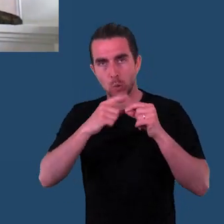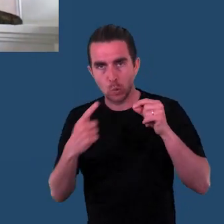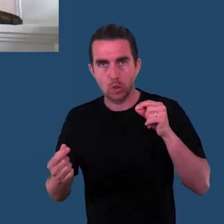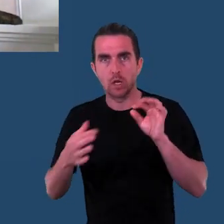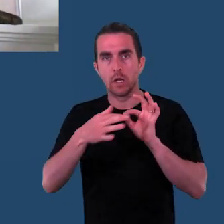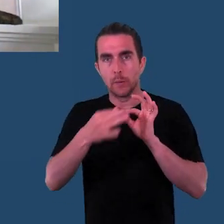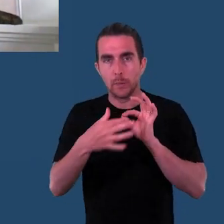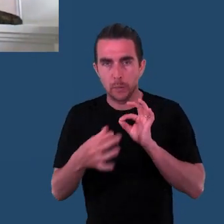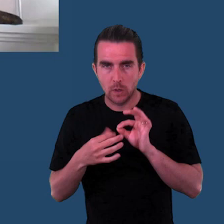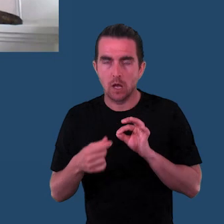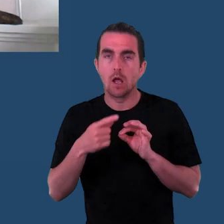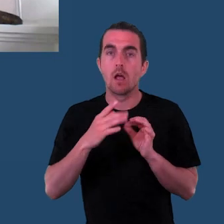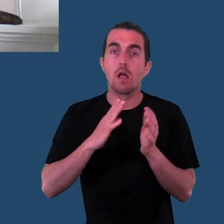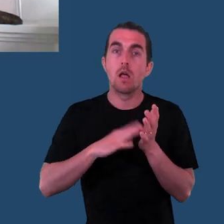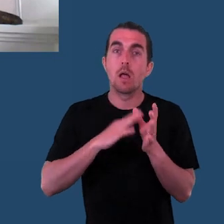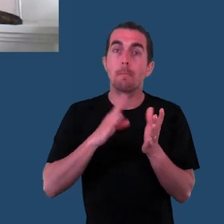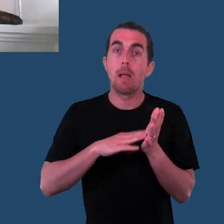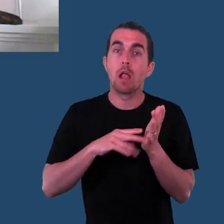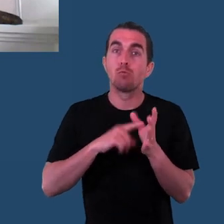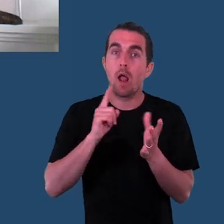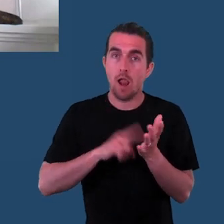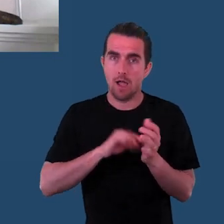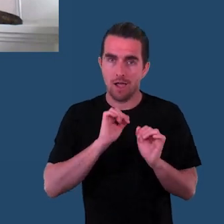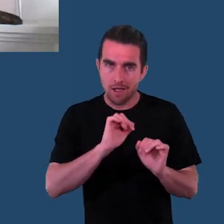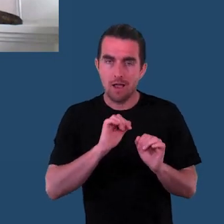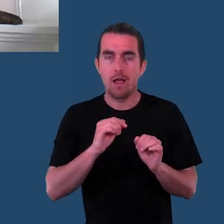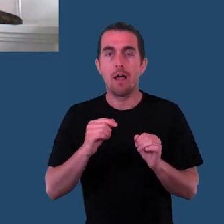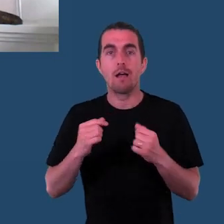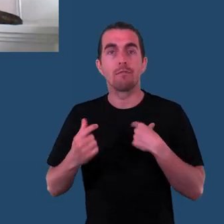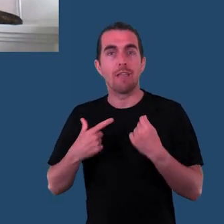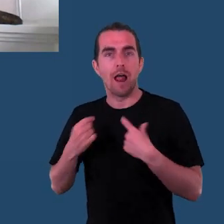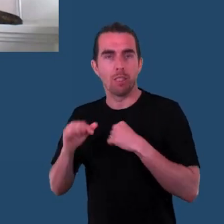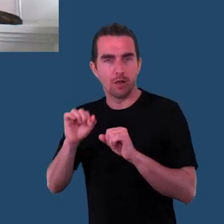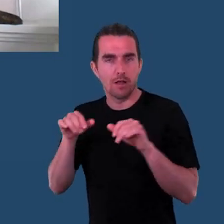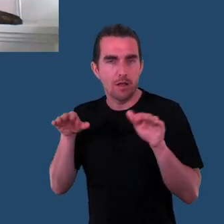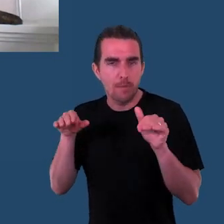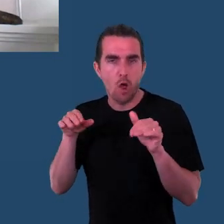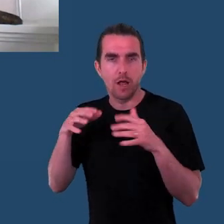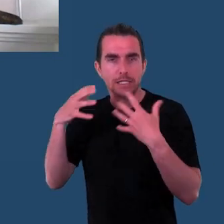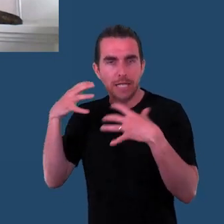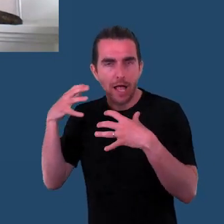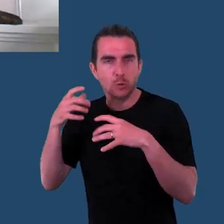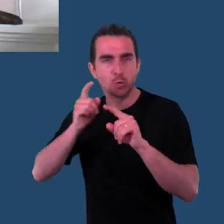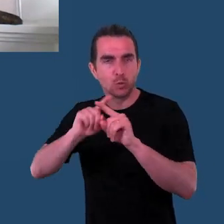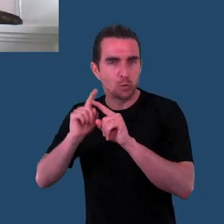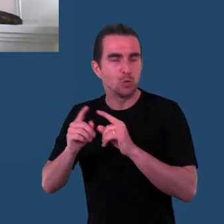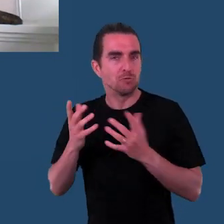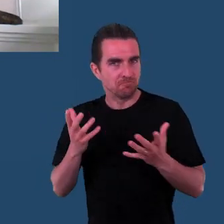You only find hair in mammals, and feathers are found in birds and dinosaurs.